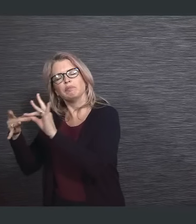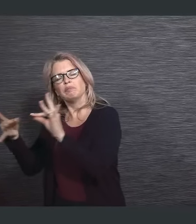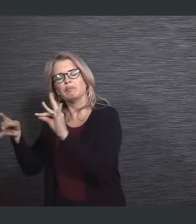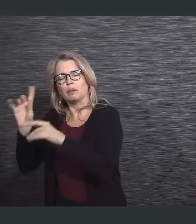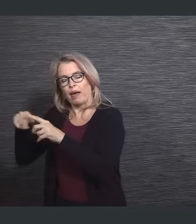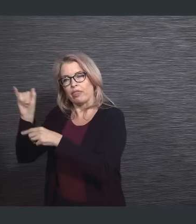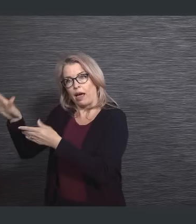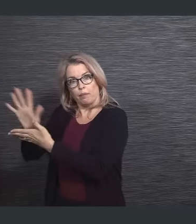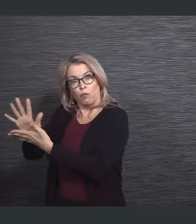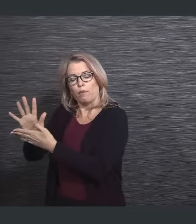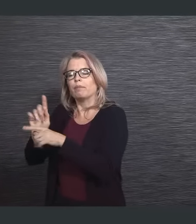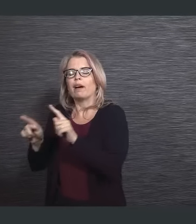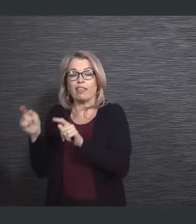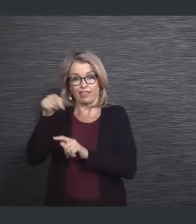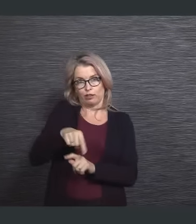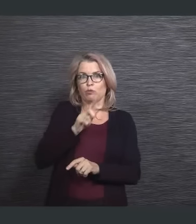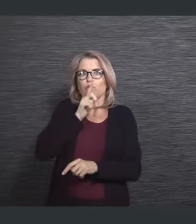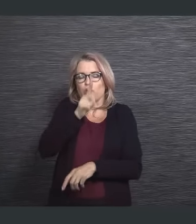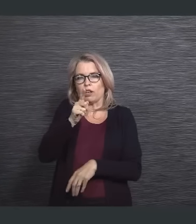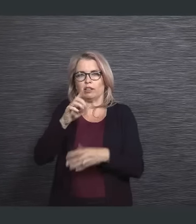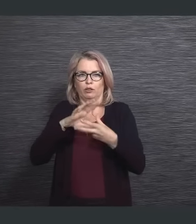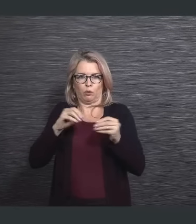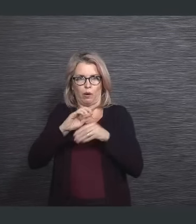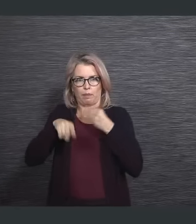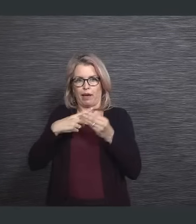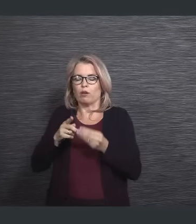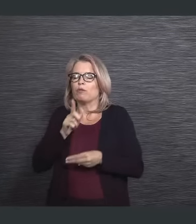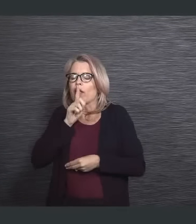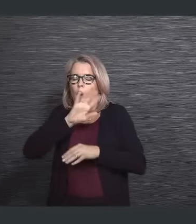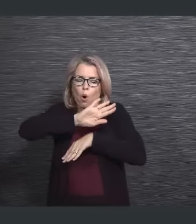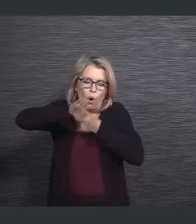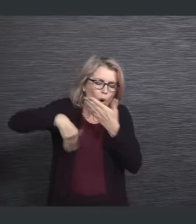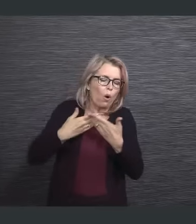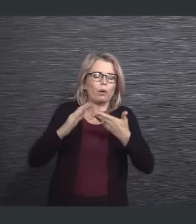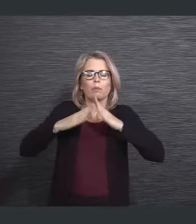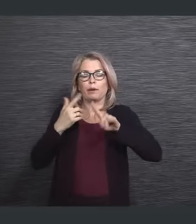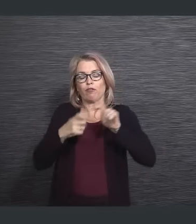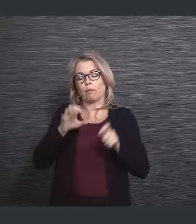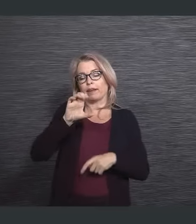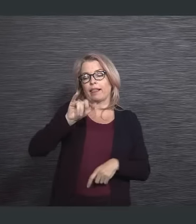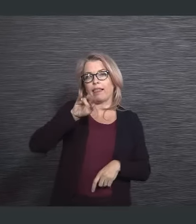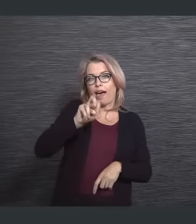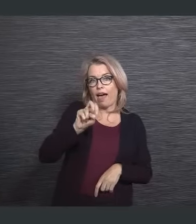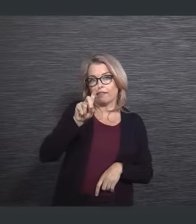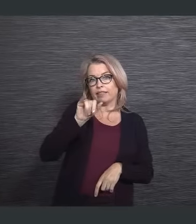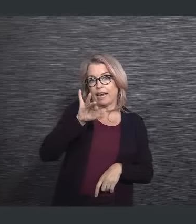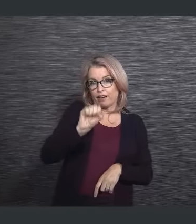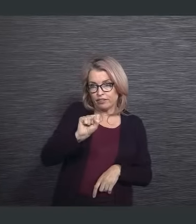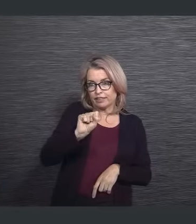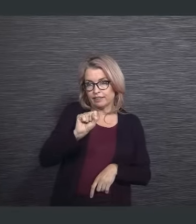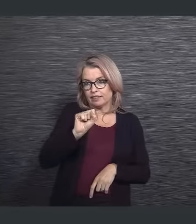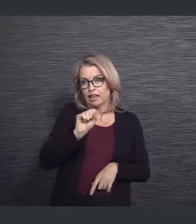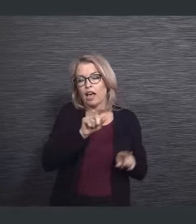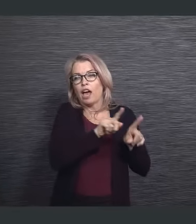is a real bringing together of her whole community from Clive Davis to the estate and what's also so special